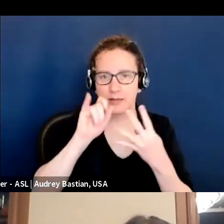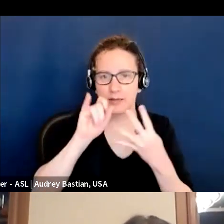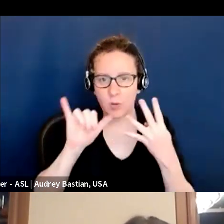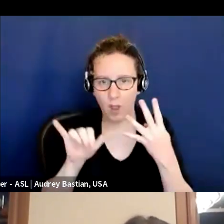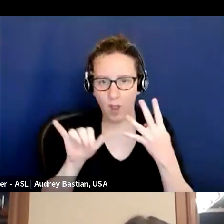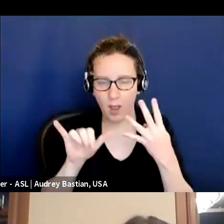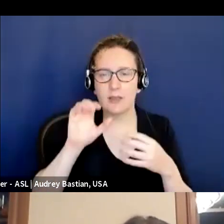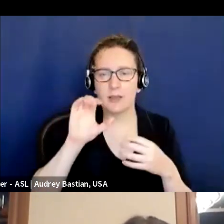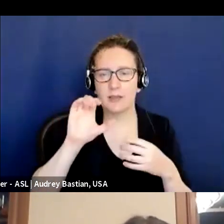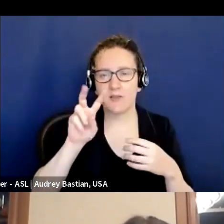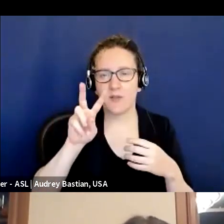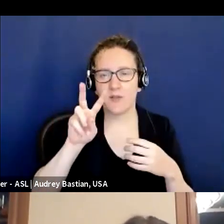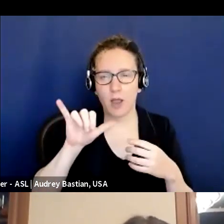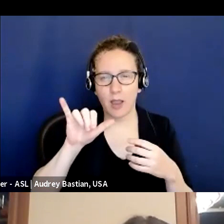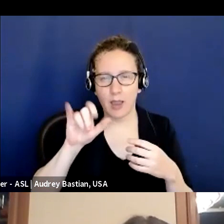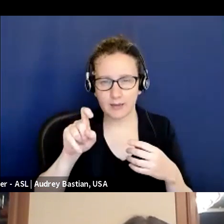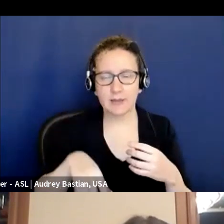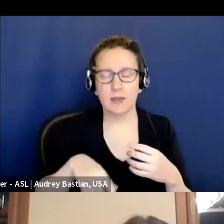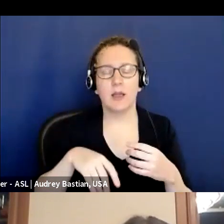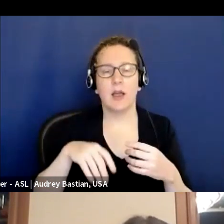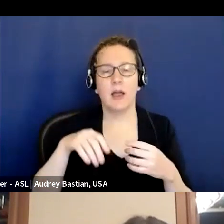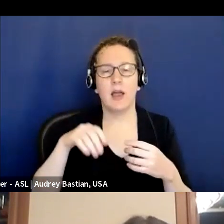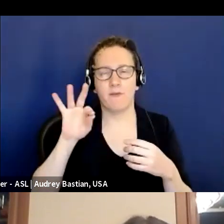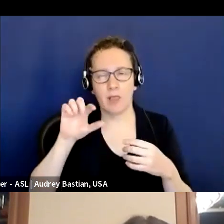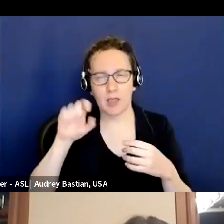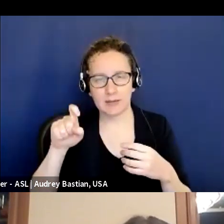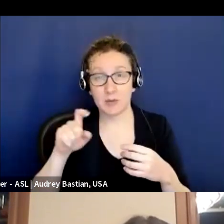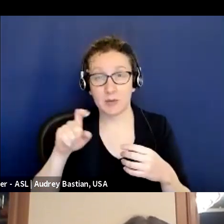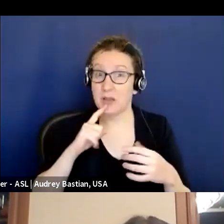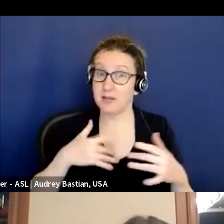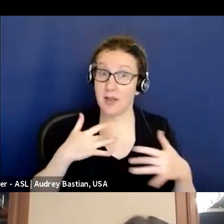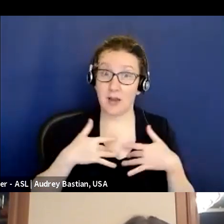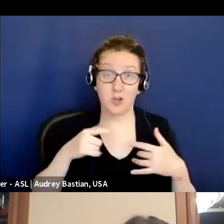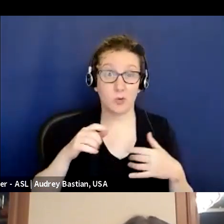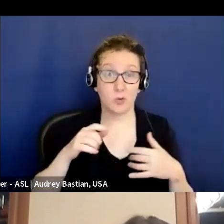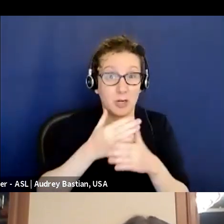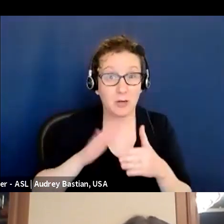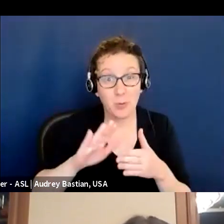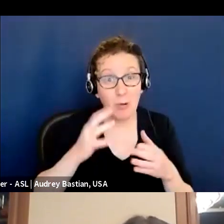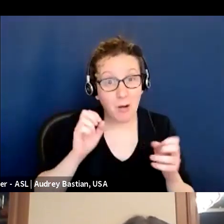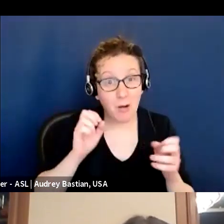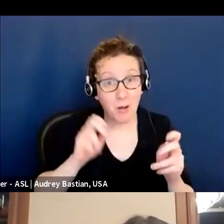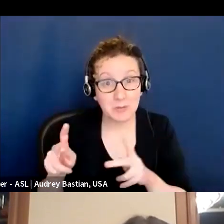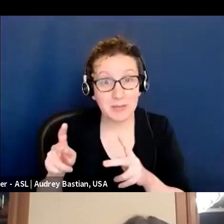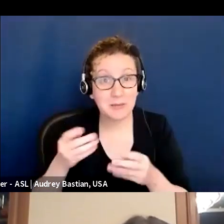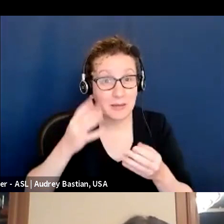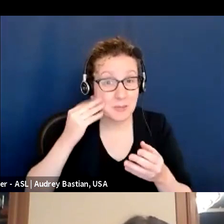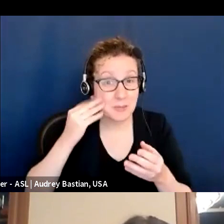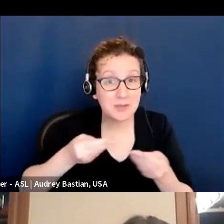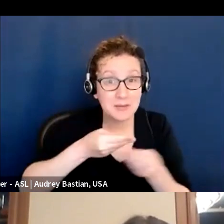So it's exciting to hear that these opportunities are being shared. I'm curious to know if there